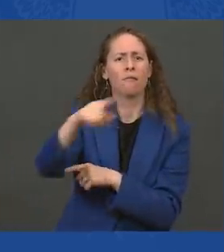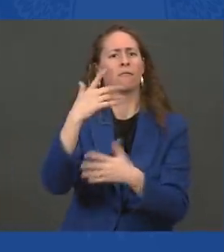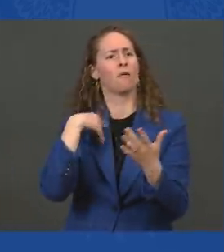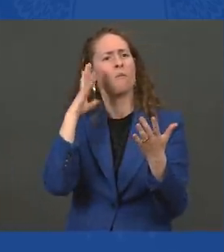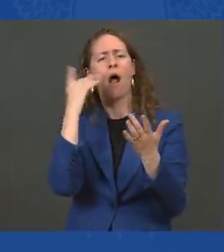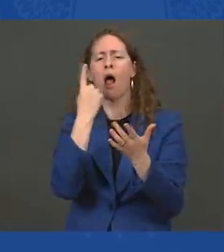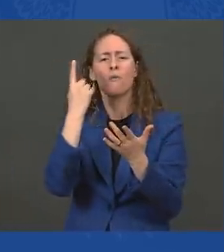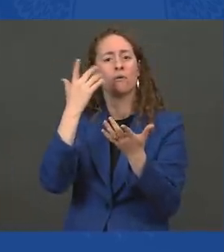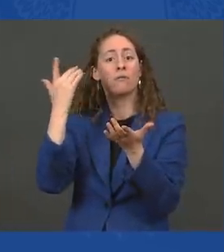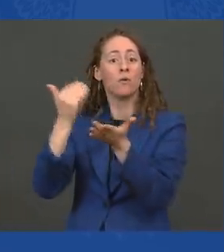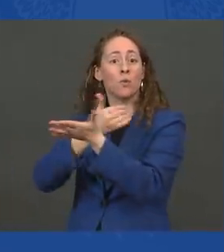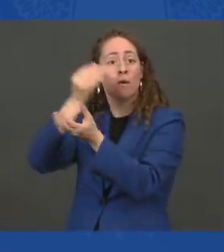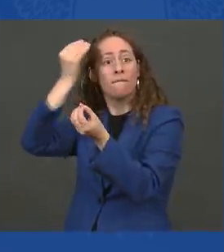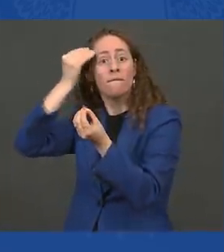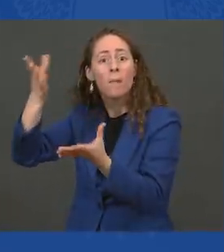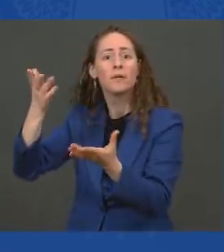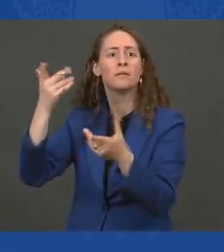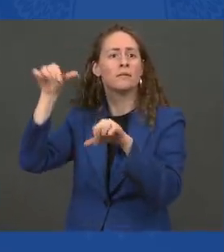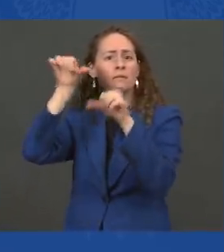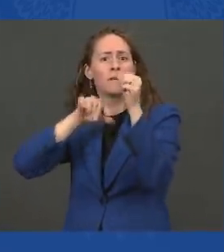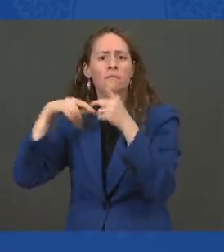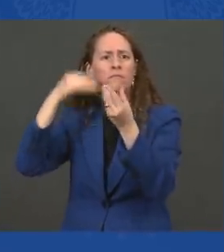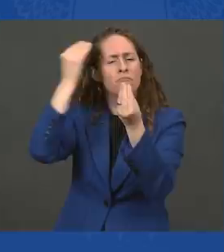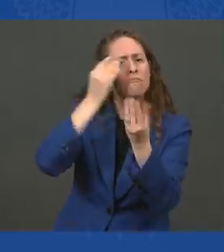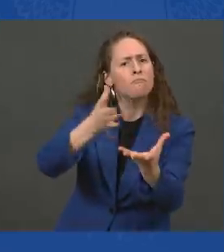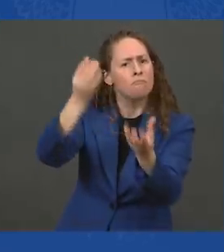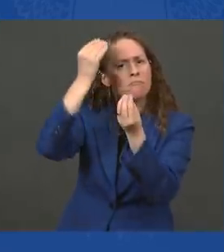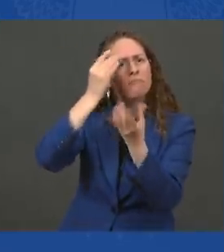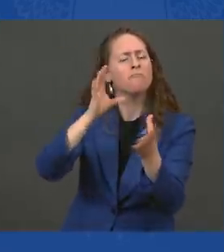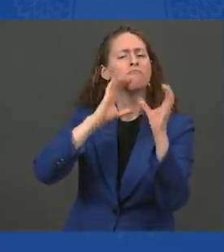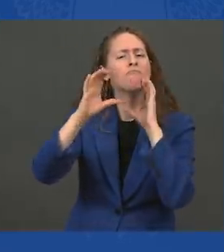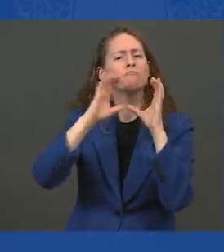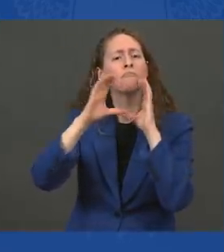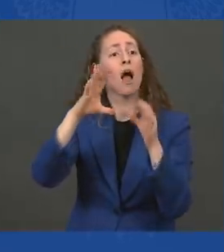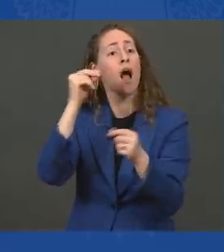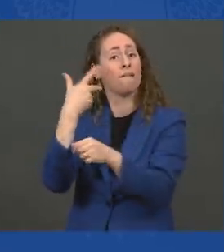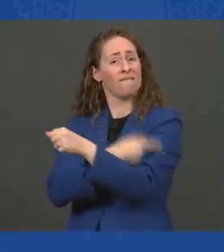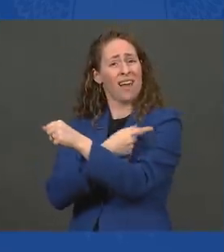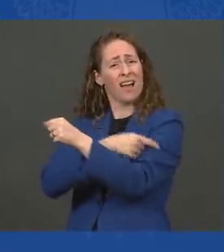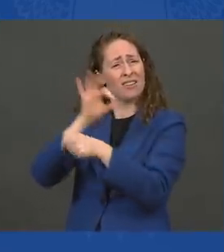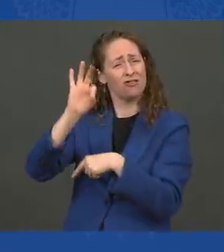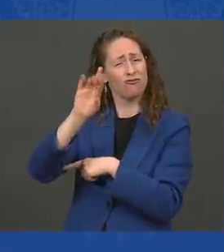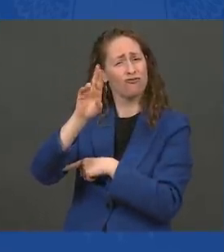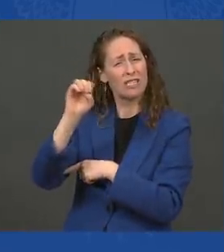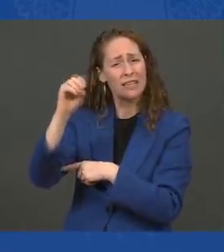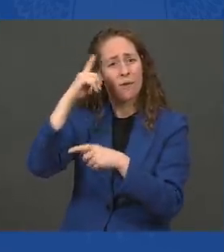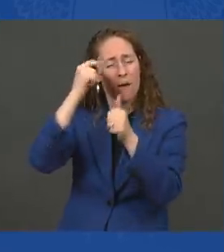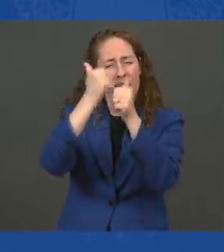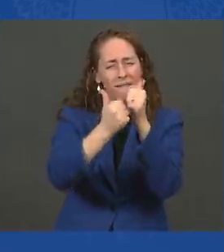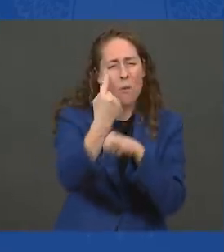everywhere available. Every single American, free of charge -- and I will keep that commitment.